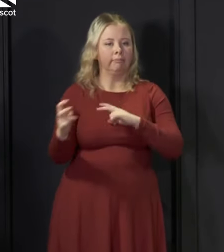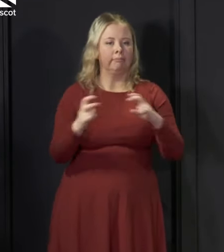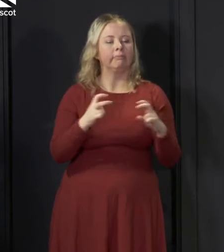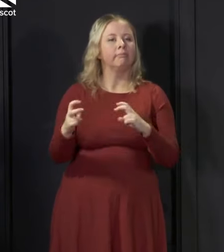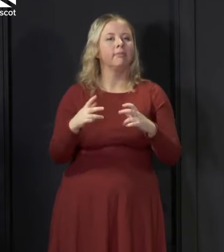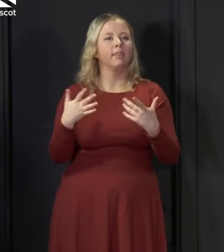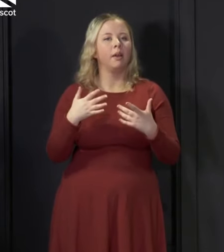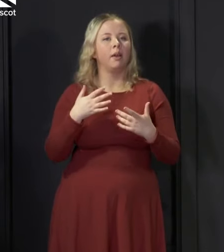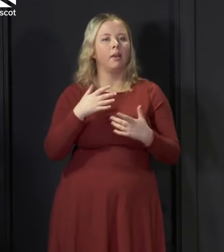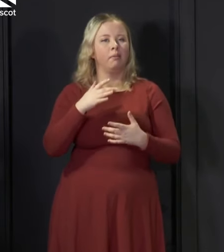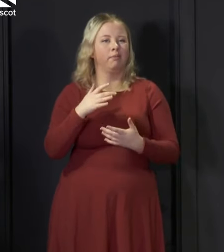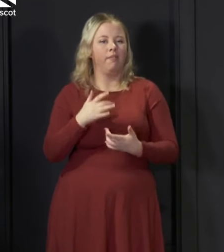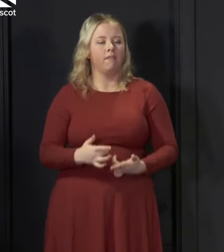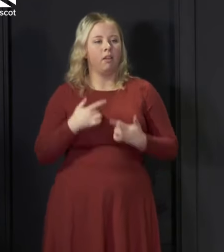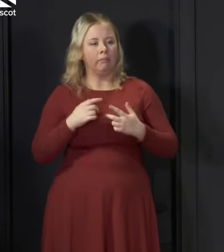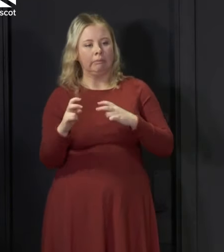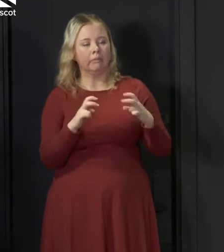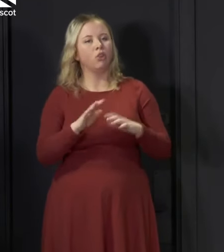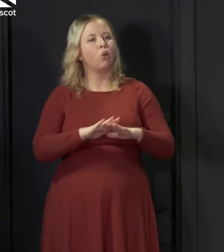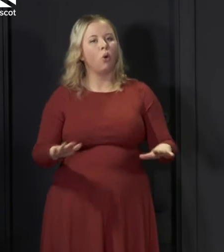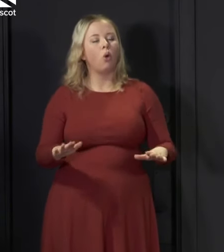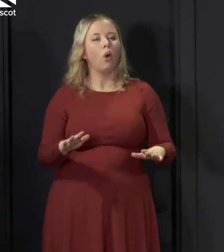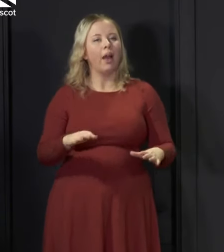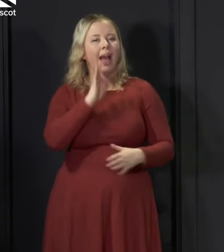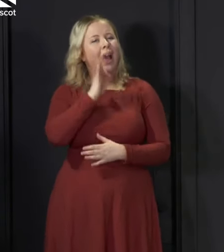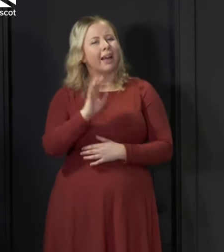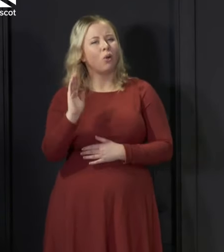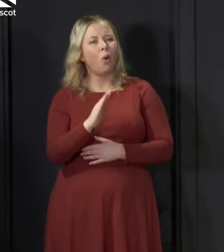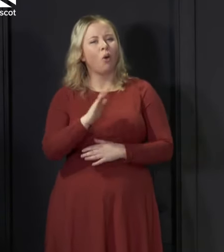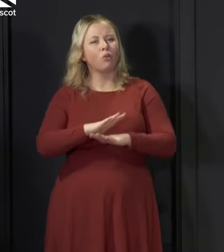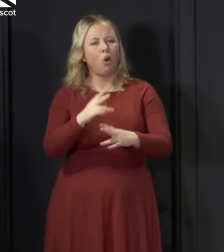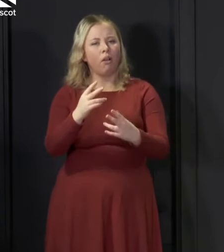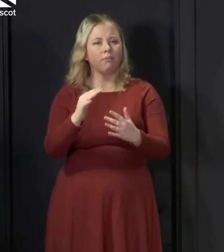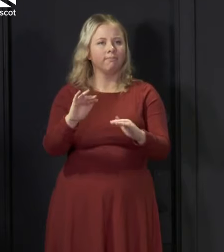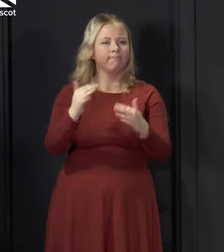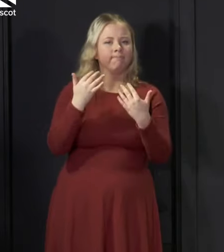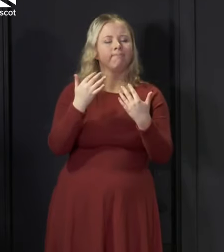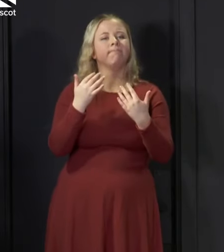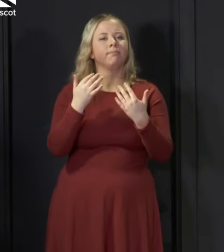or positioning. And I really do ask people to not see things in the context of tackling